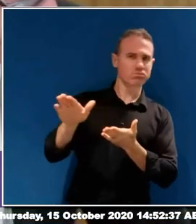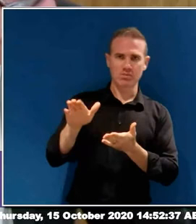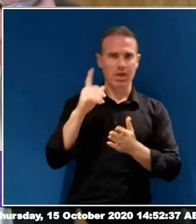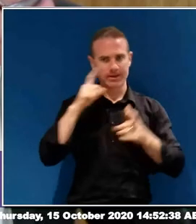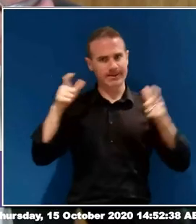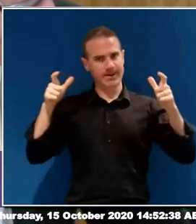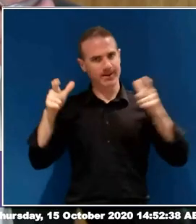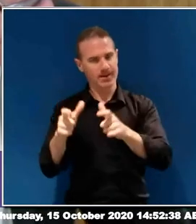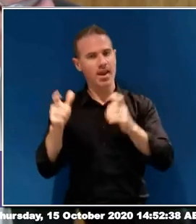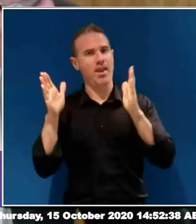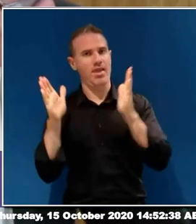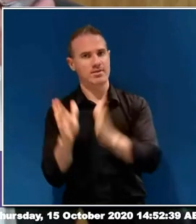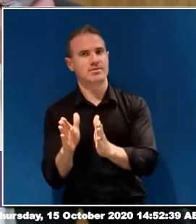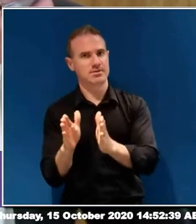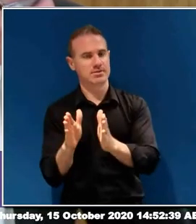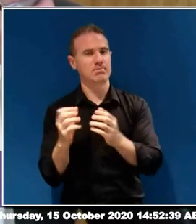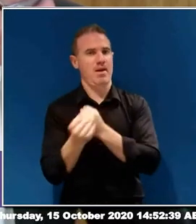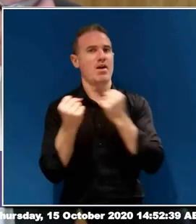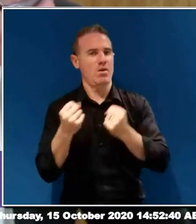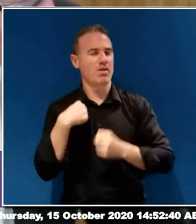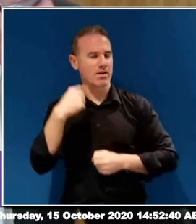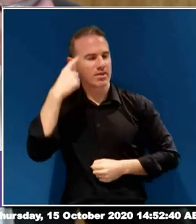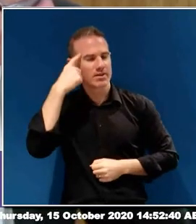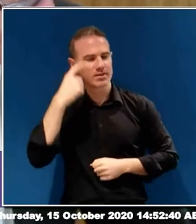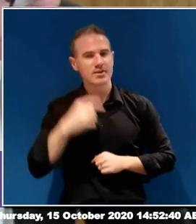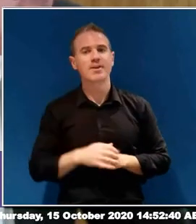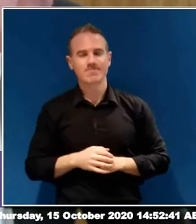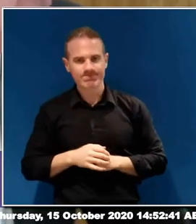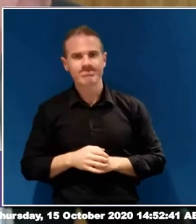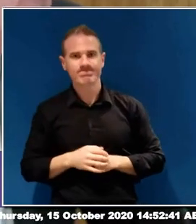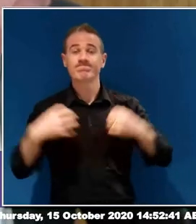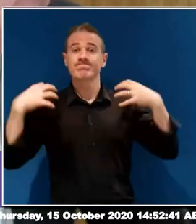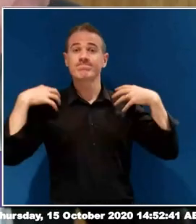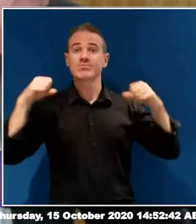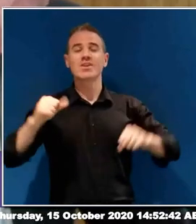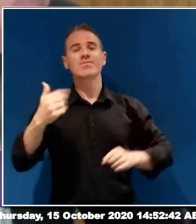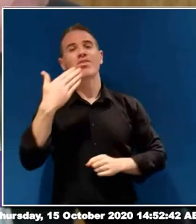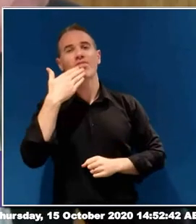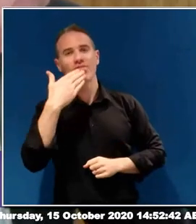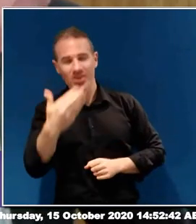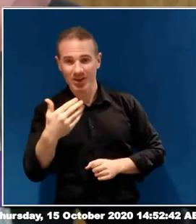I, too, wish you success in your final year of studies in law, and in what I hope